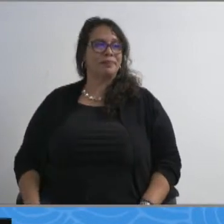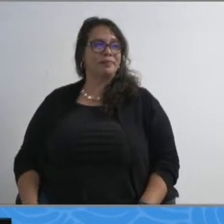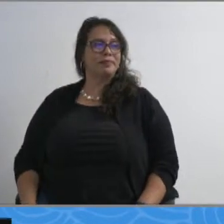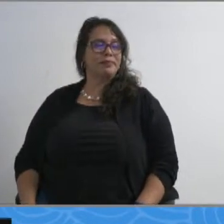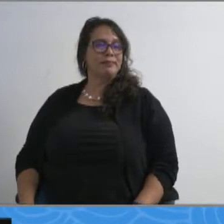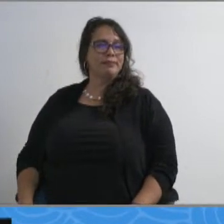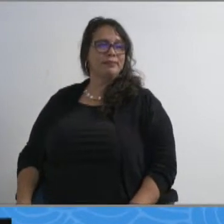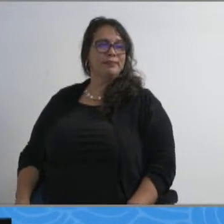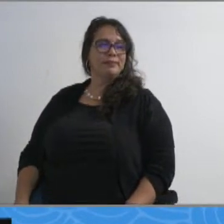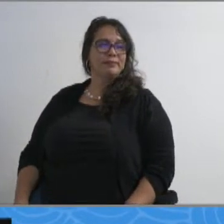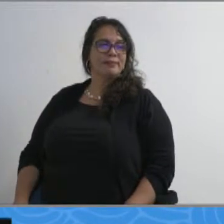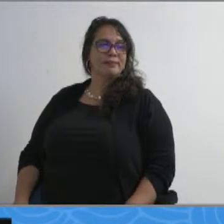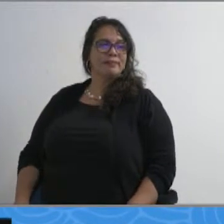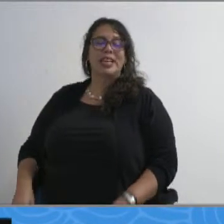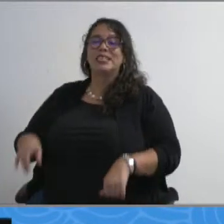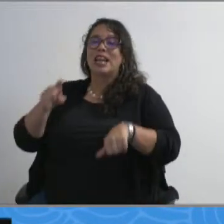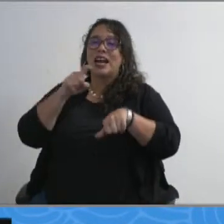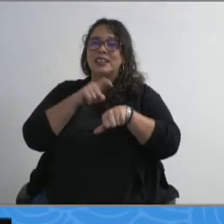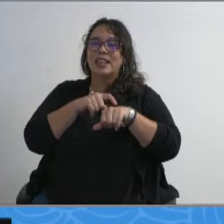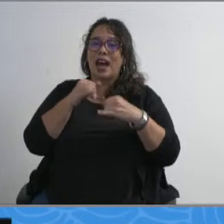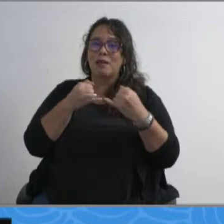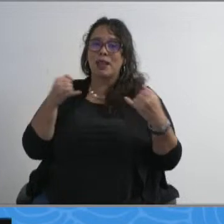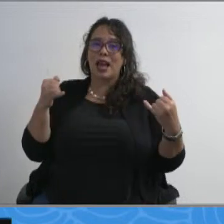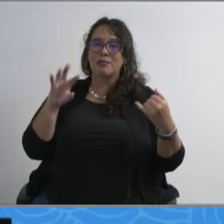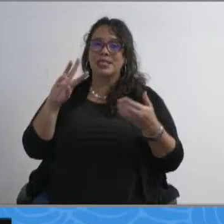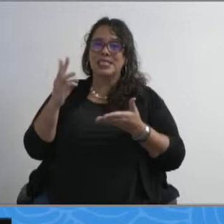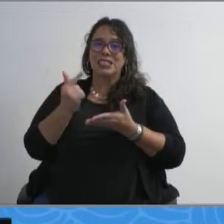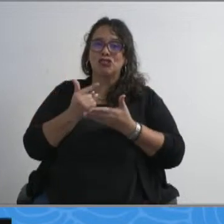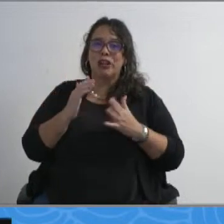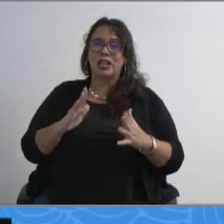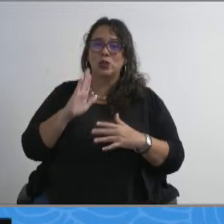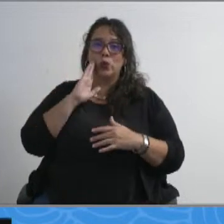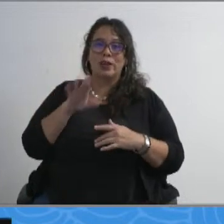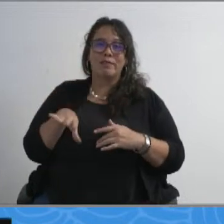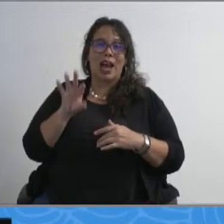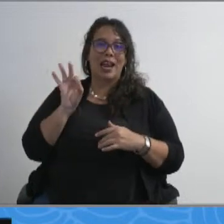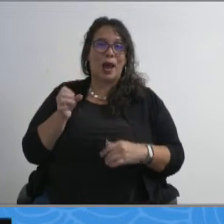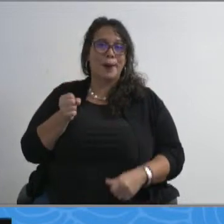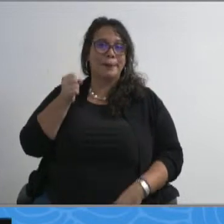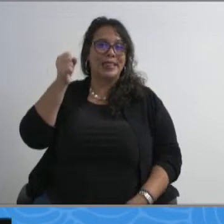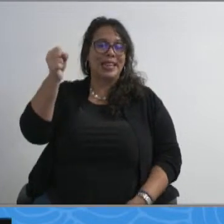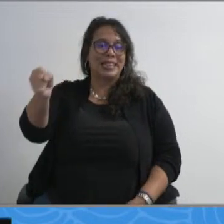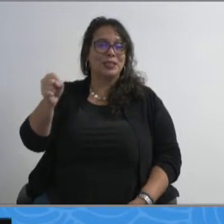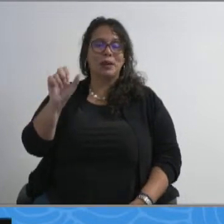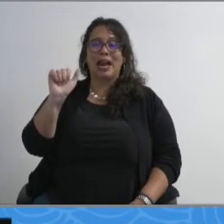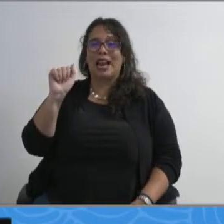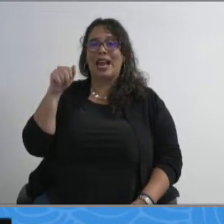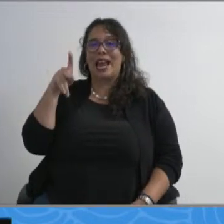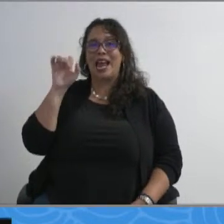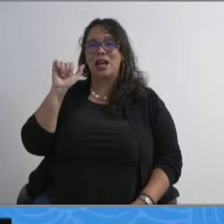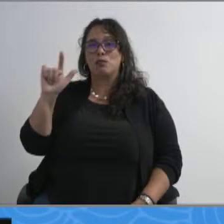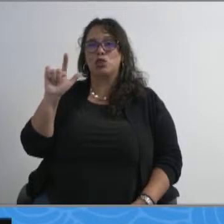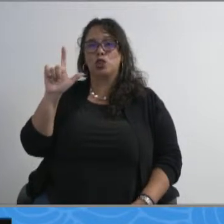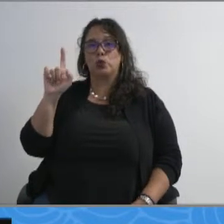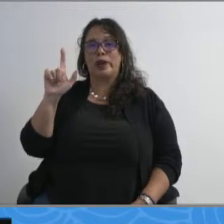Here's that timeline. Sixth graders will find out their placement on April 21st. So, on April 21st,